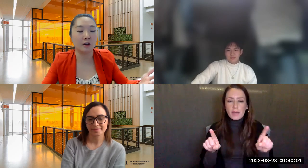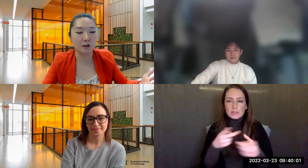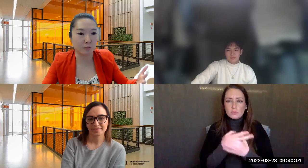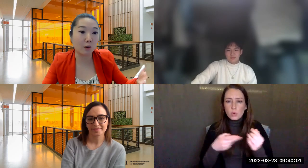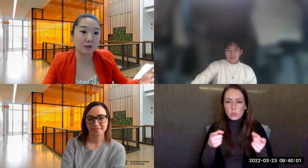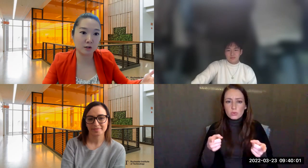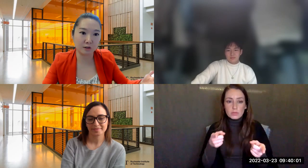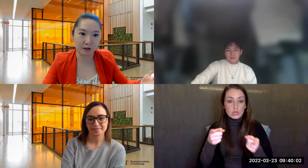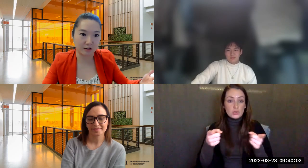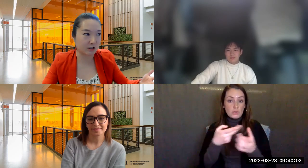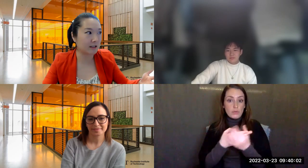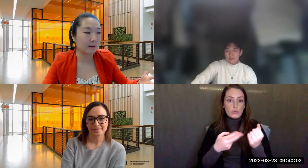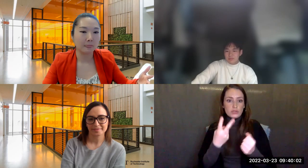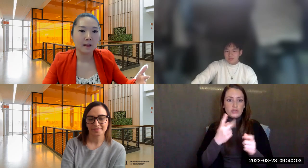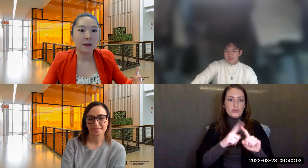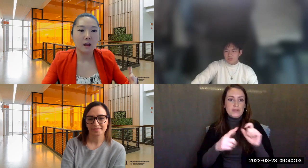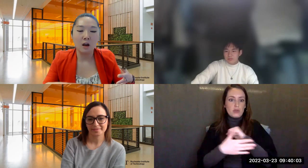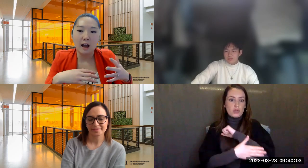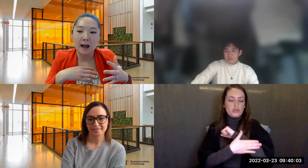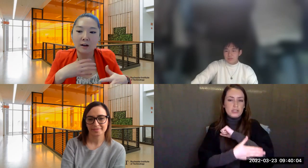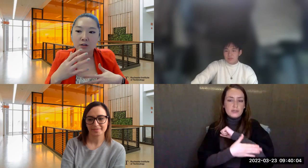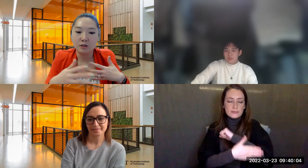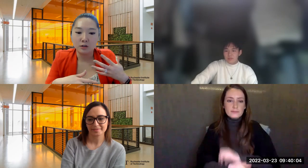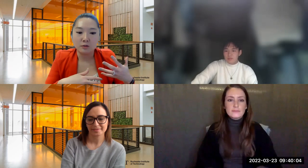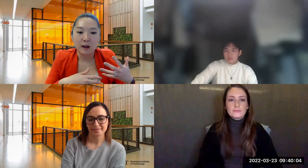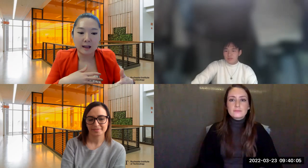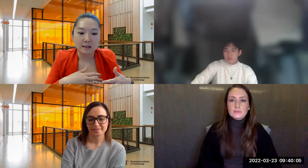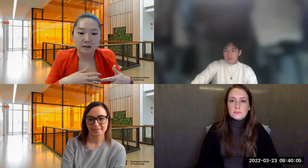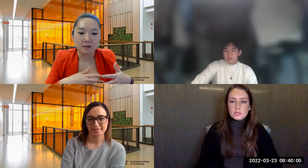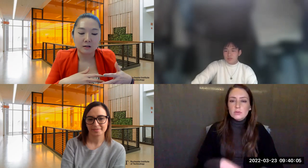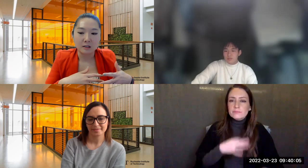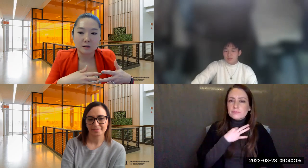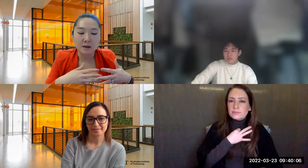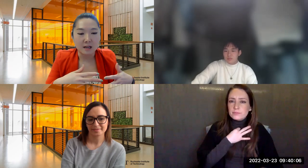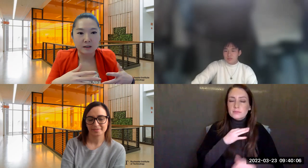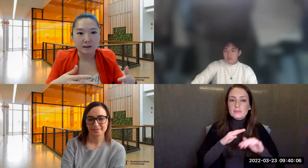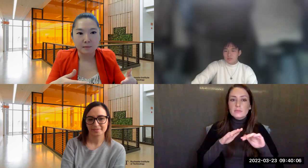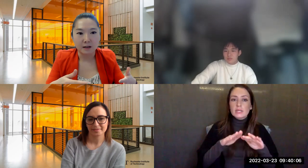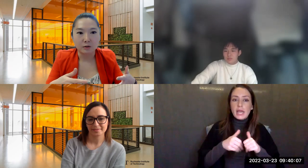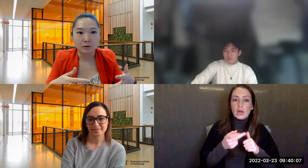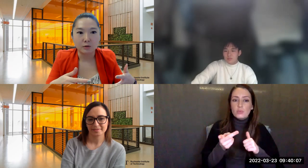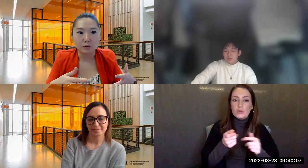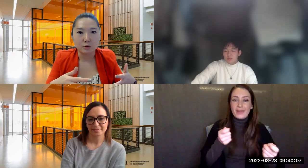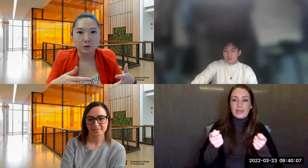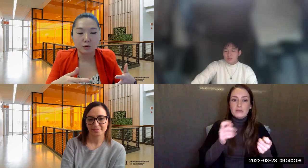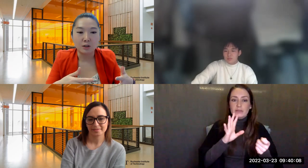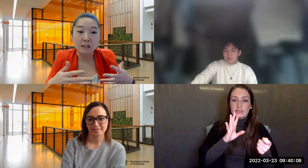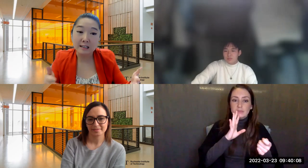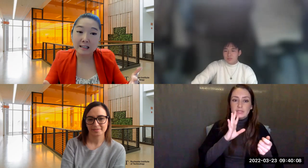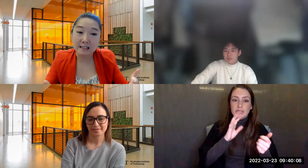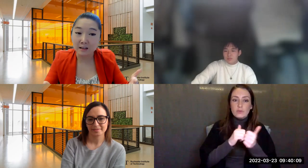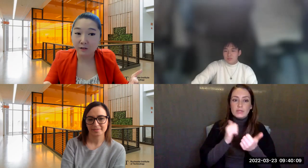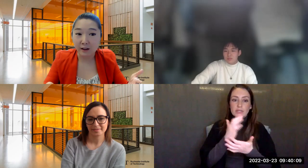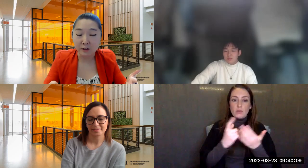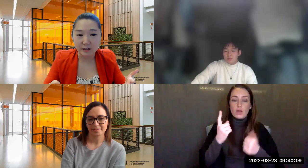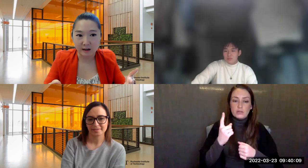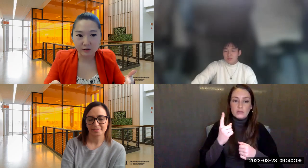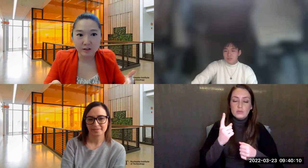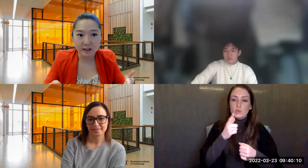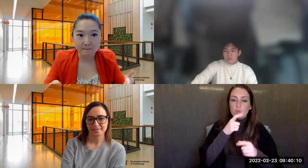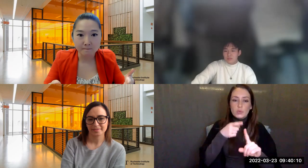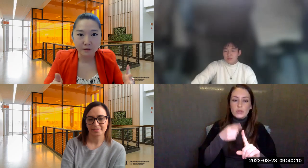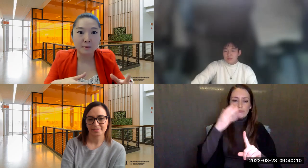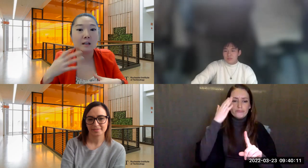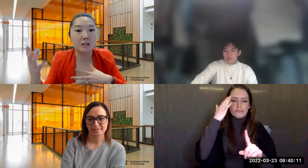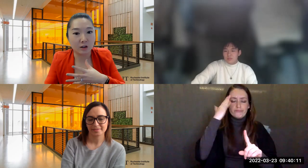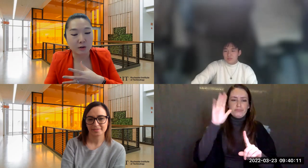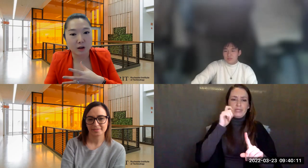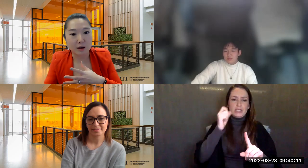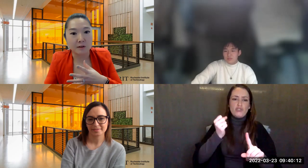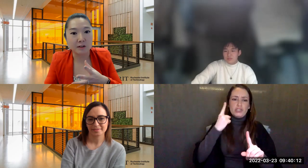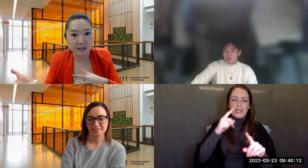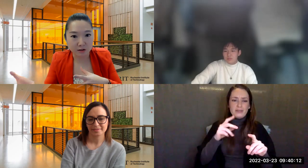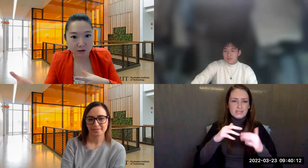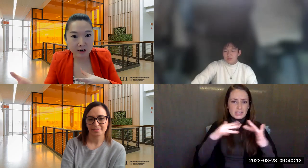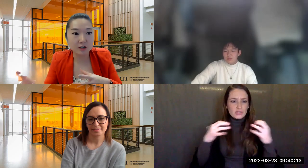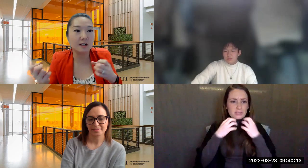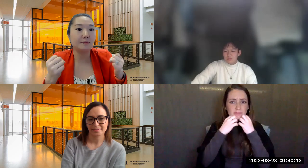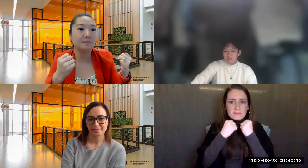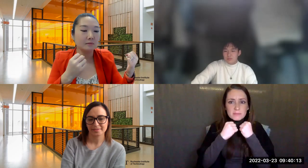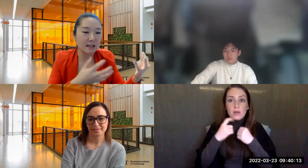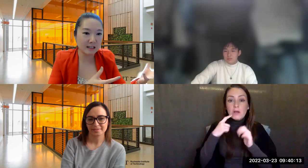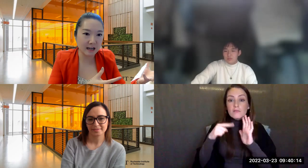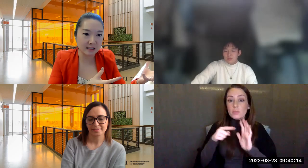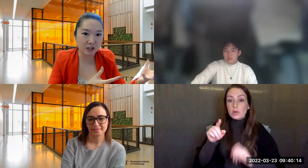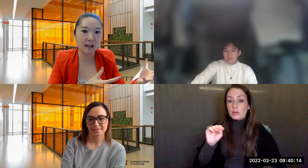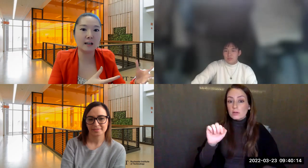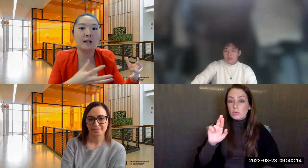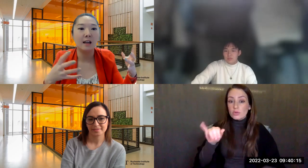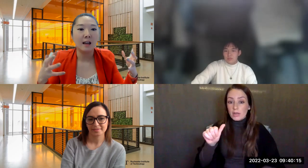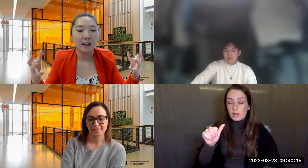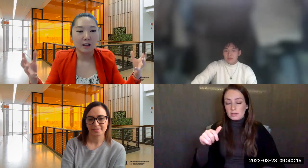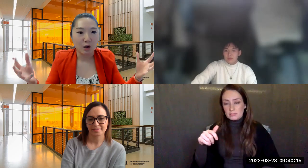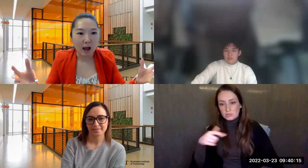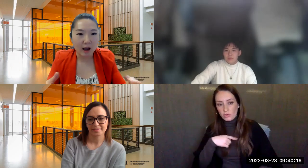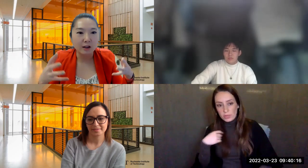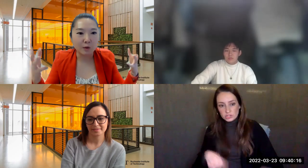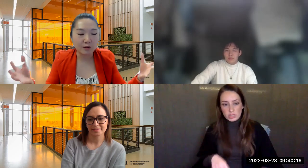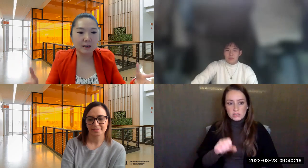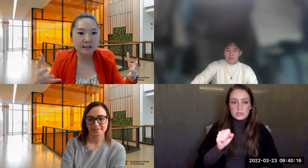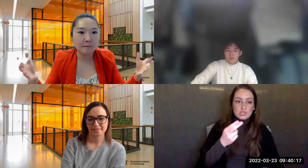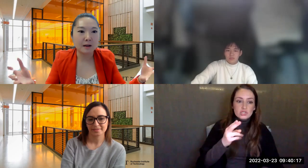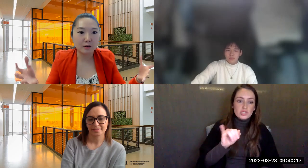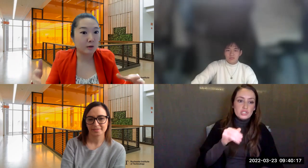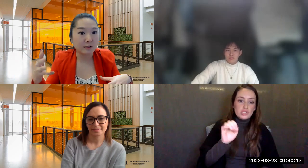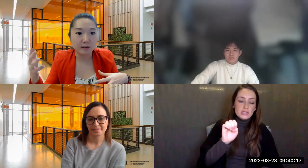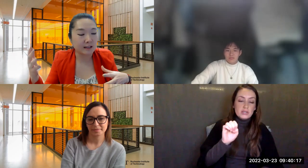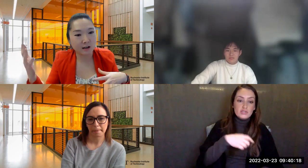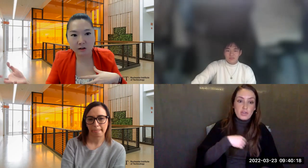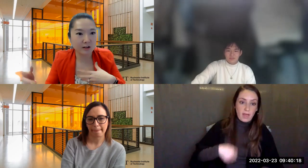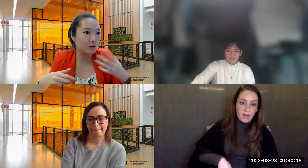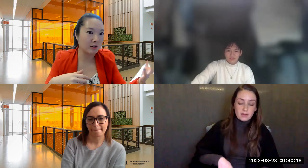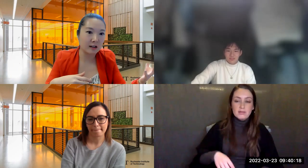You're both in 2 different countries. 2 how do you handle speaking with somebody who who doesn't see the value in diversity, because you know Maria's in Croatia tigers in China when you meet somebody who is let's say creation